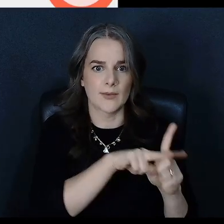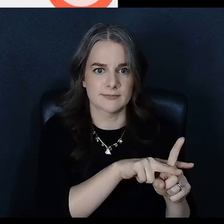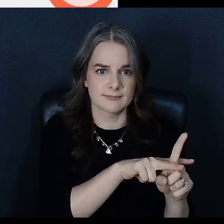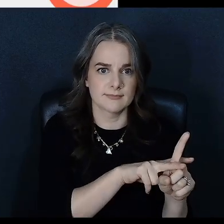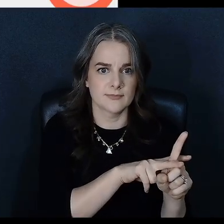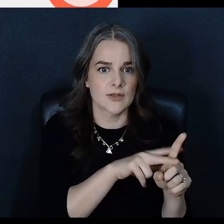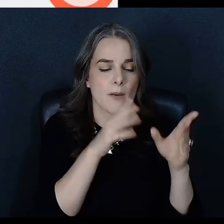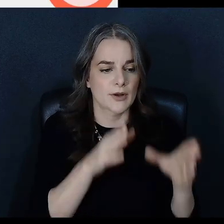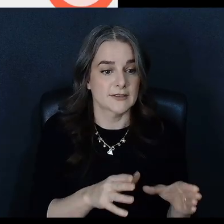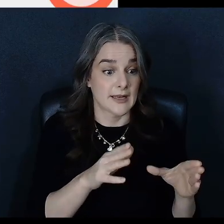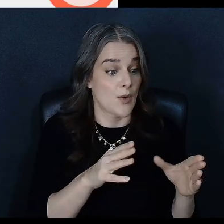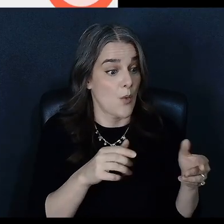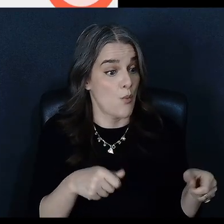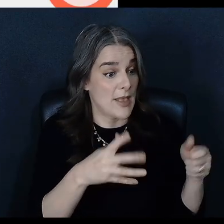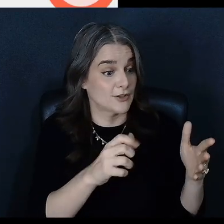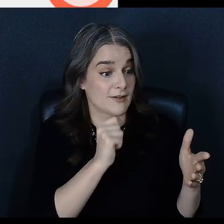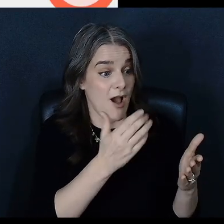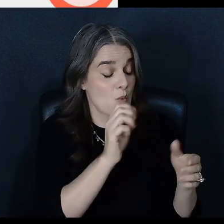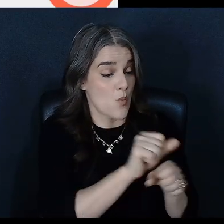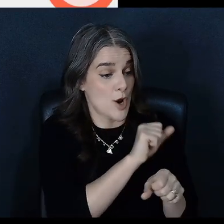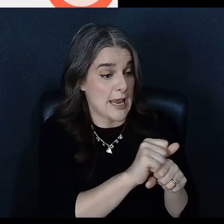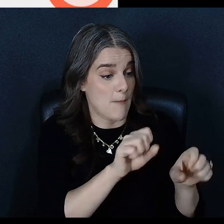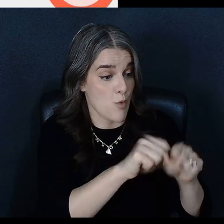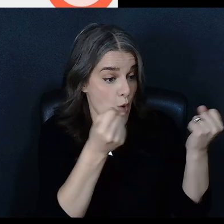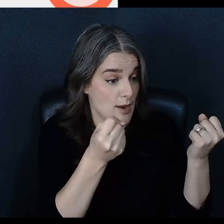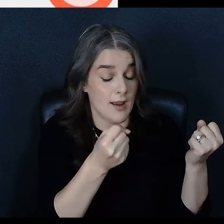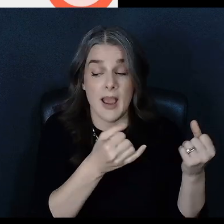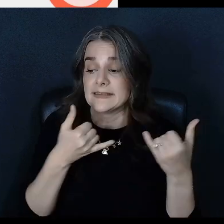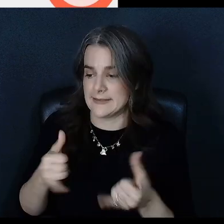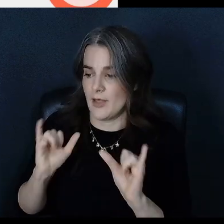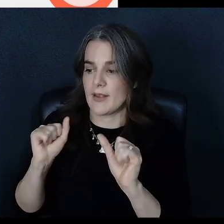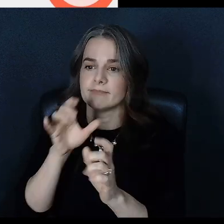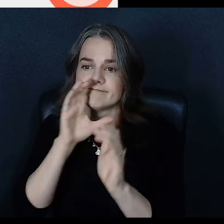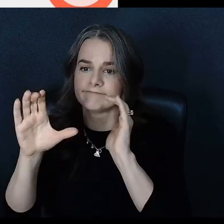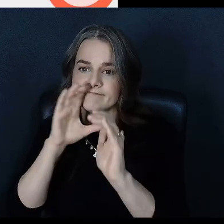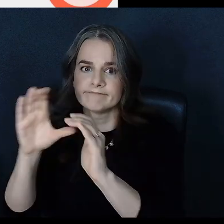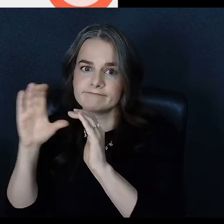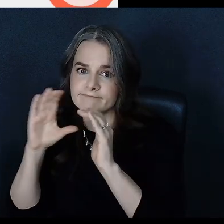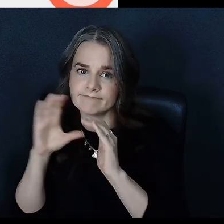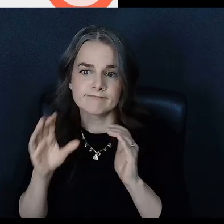of those pieces of technology if one breaks. And I shouldn't even say if. I say when one breaks.